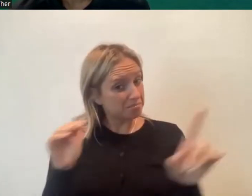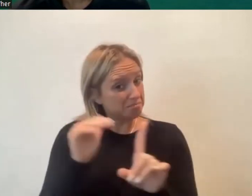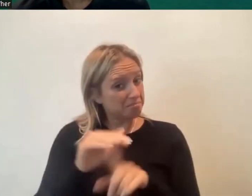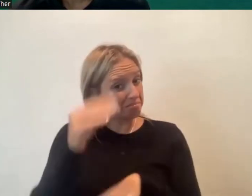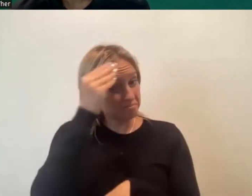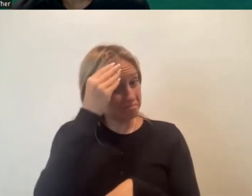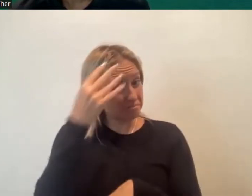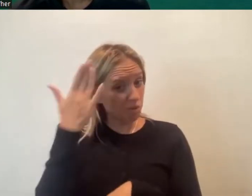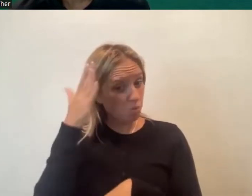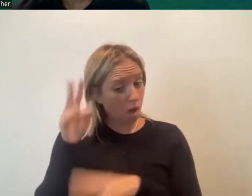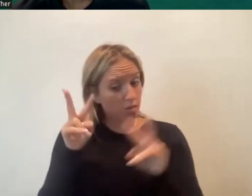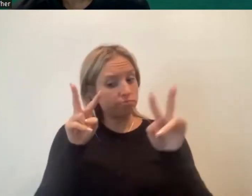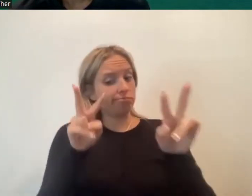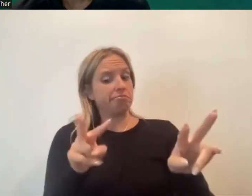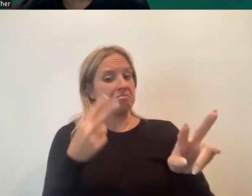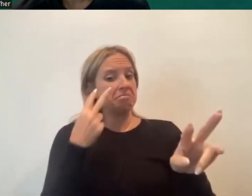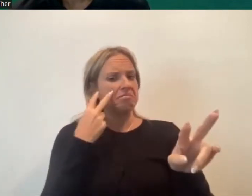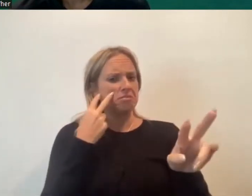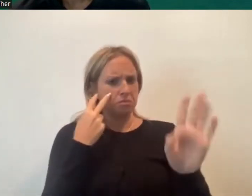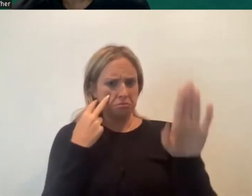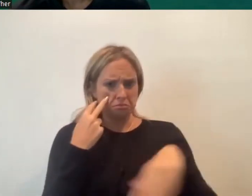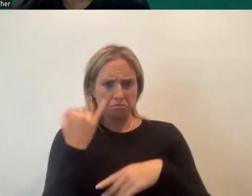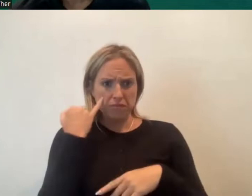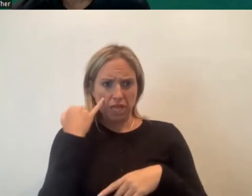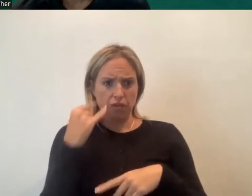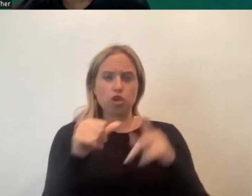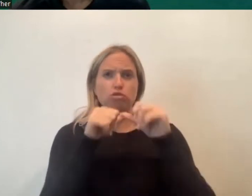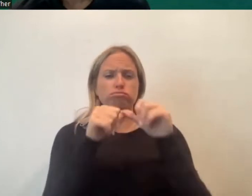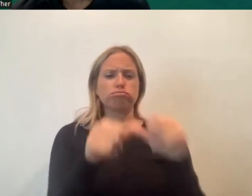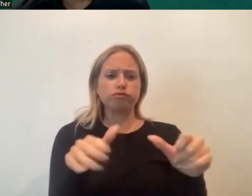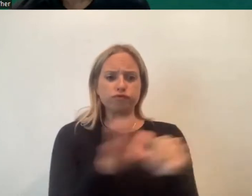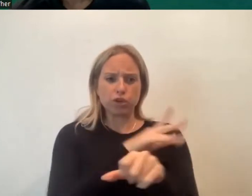see if you are working any sort of sustained, gainful activity.